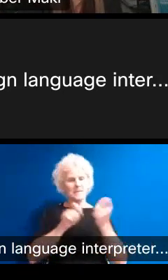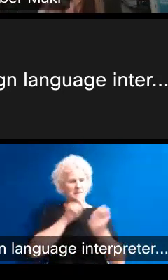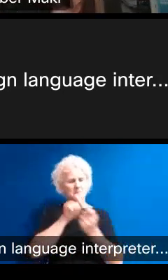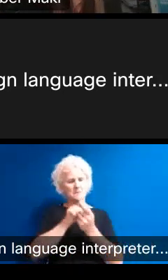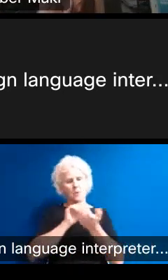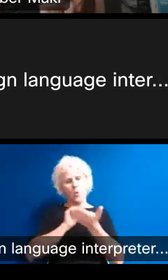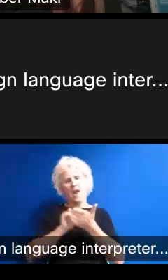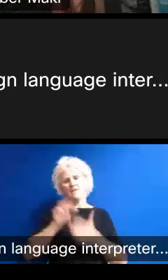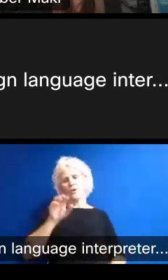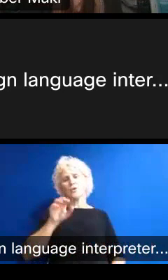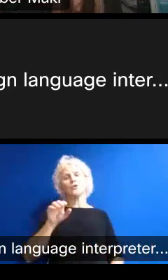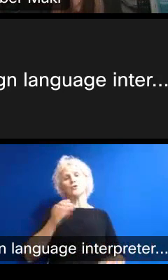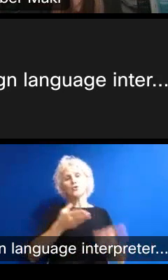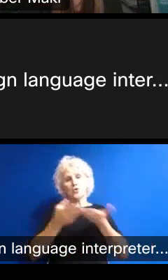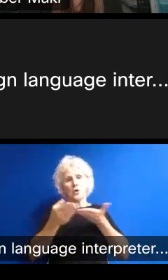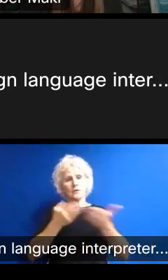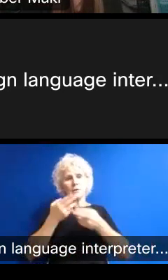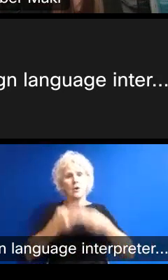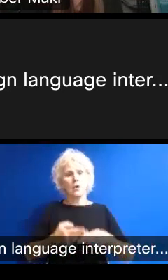and it's referred to as waiver crisis respite.